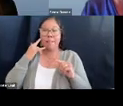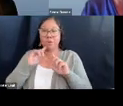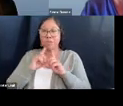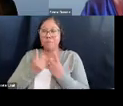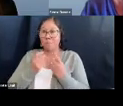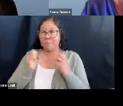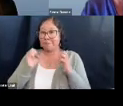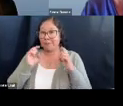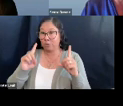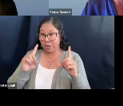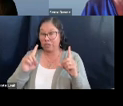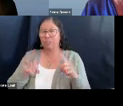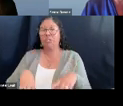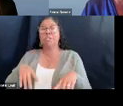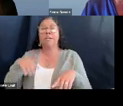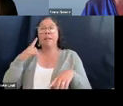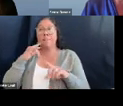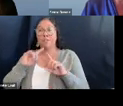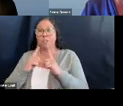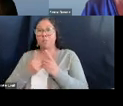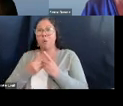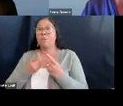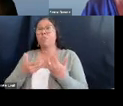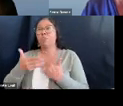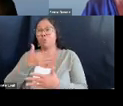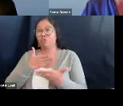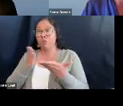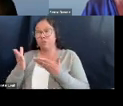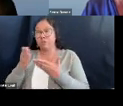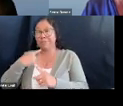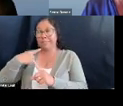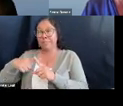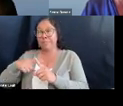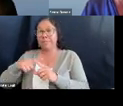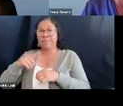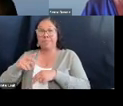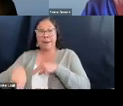California Department of Social Services, as well as national and international bodies of